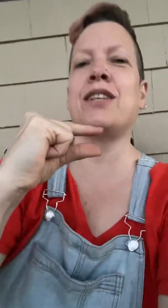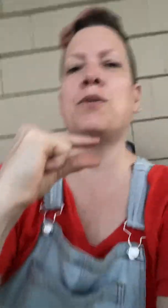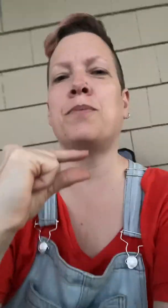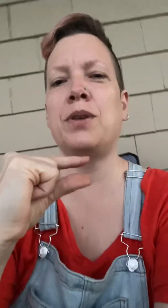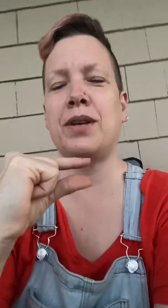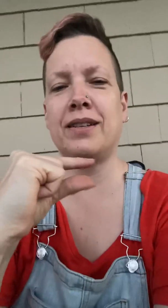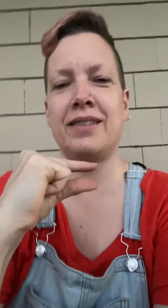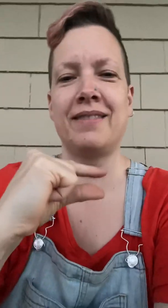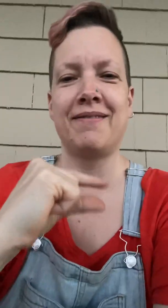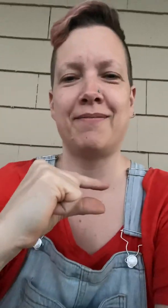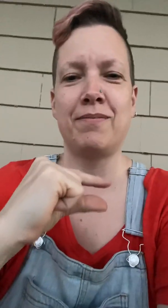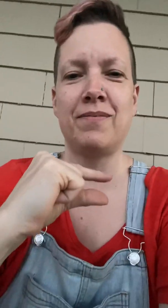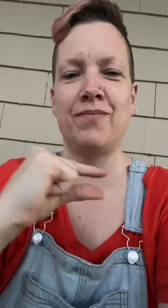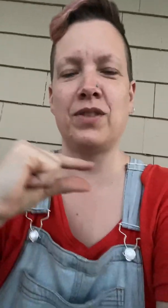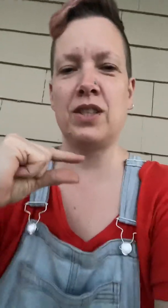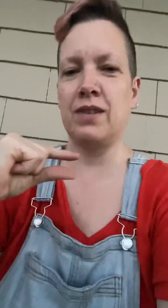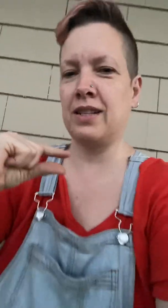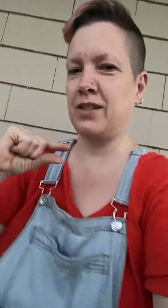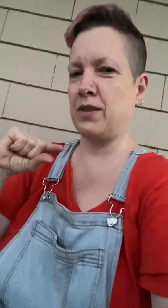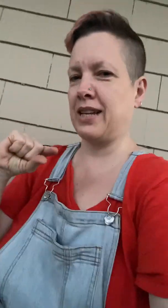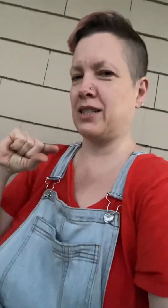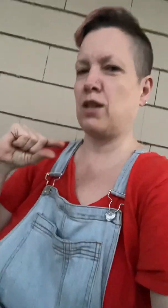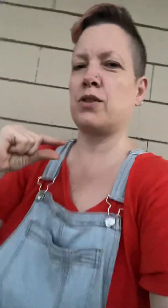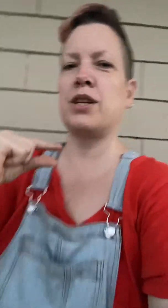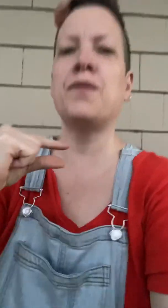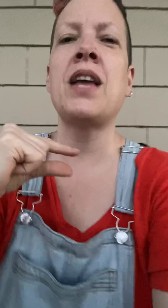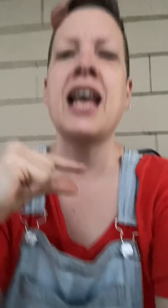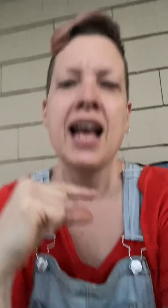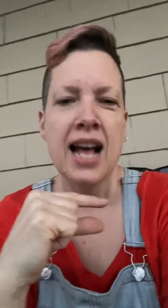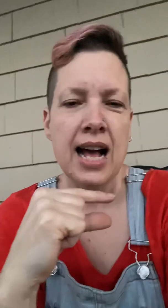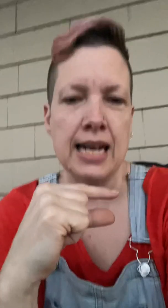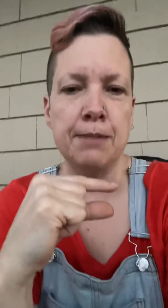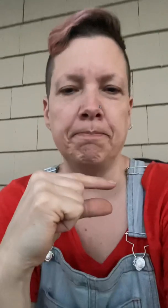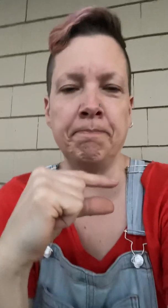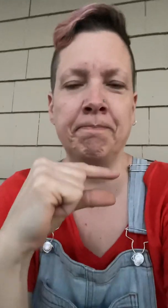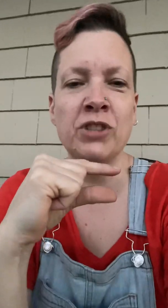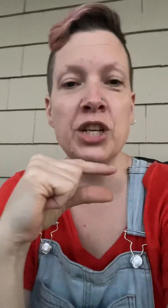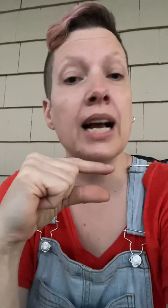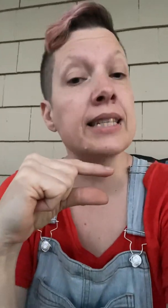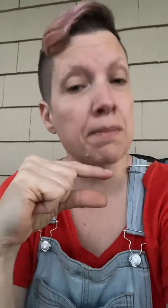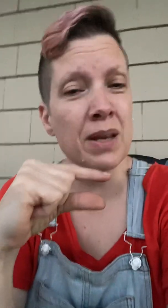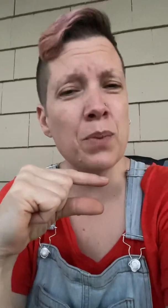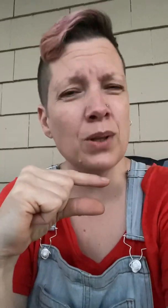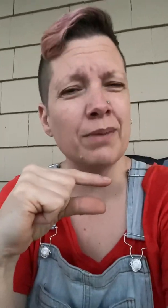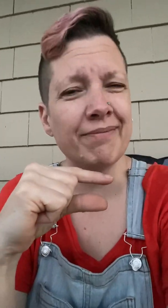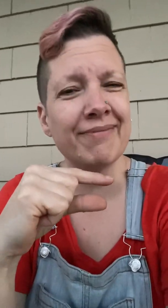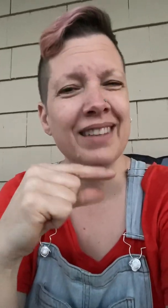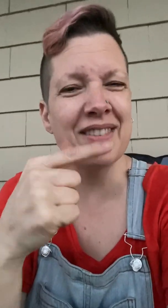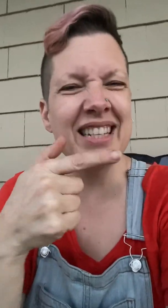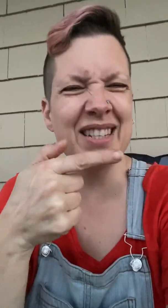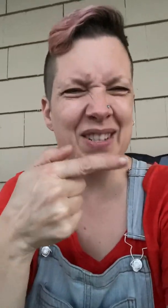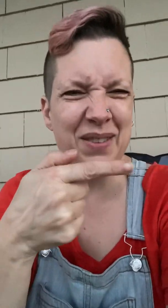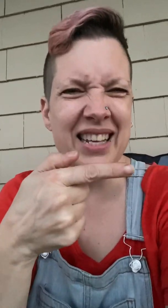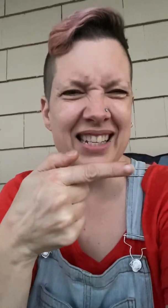you can do it so that it's closer to you... G. Some people I've seen do this;